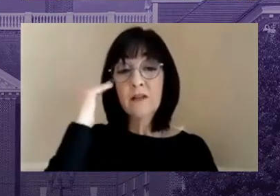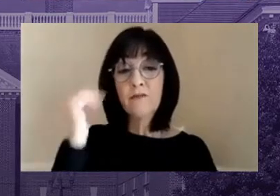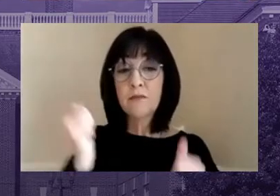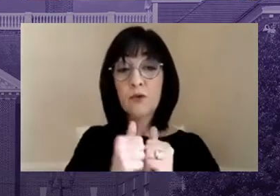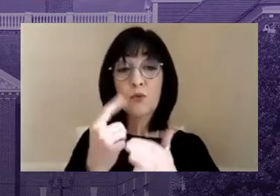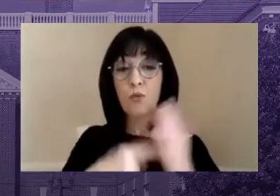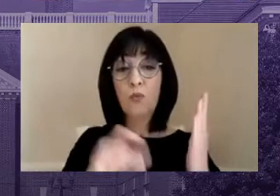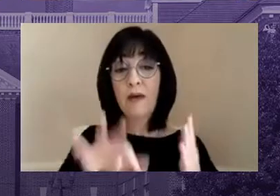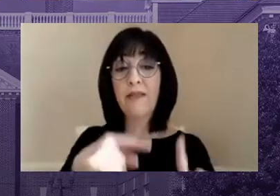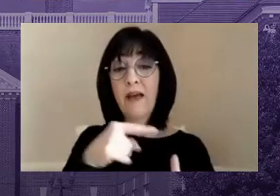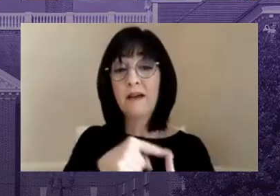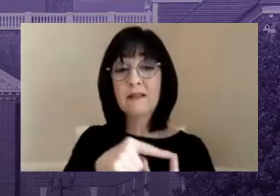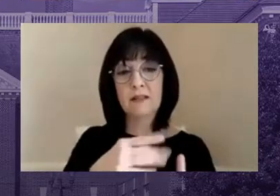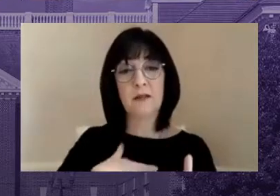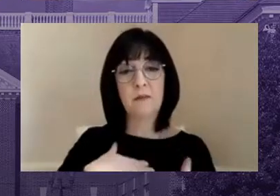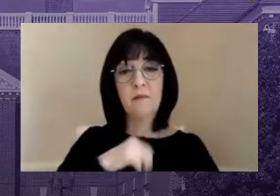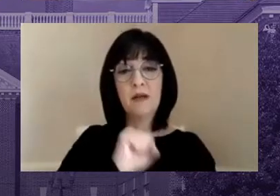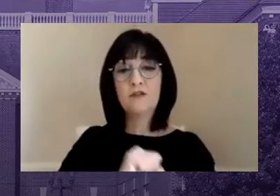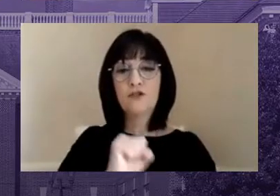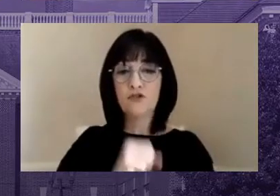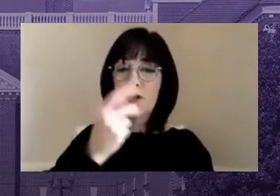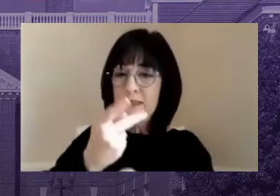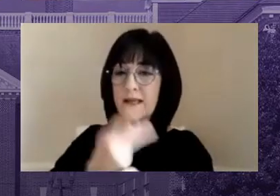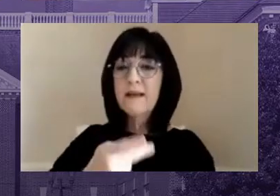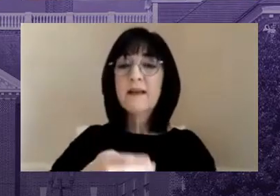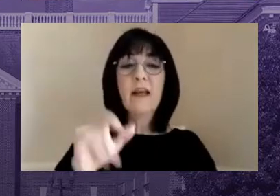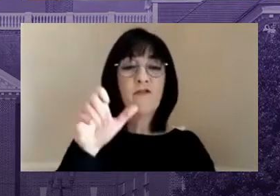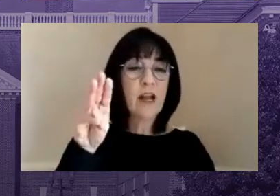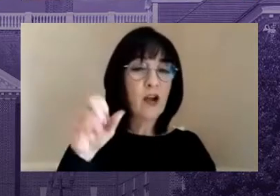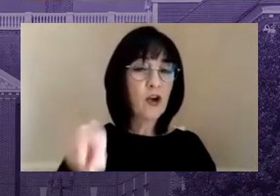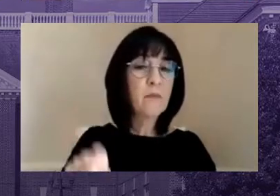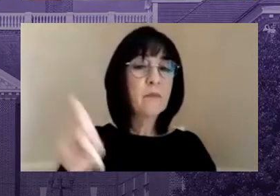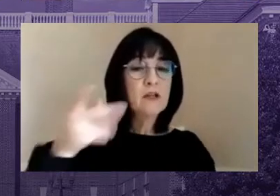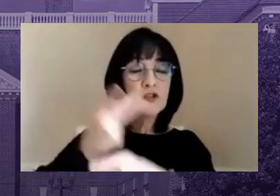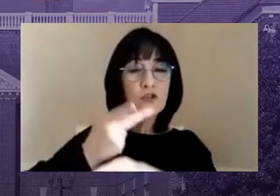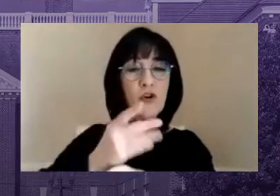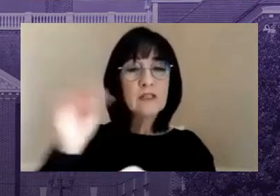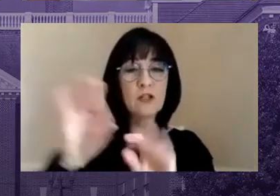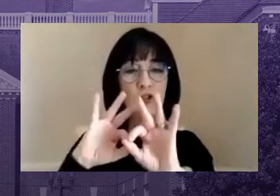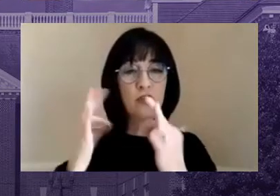my job to take care of airman guardians and their families, which includes operating all of our